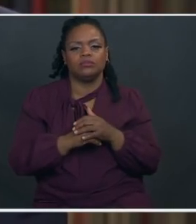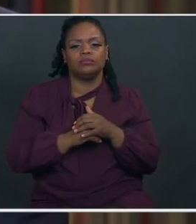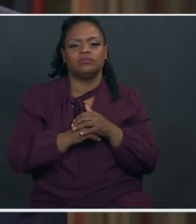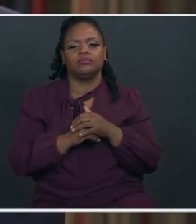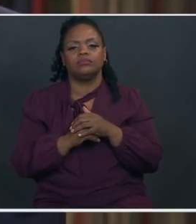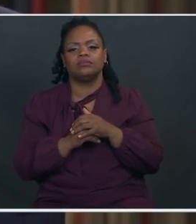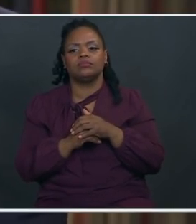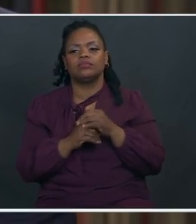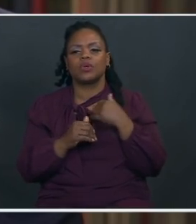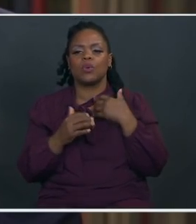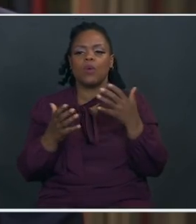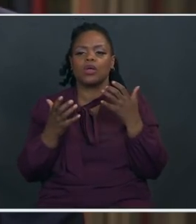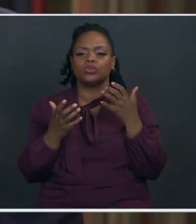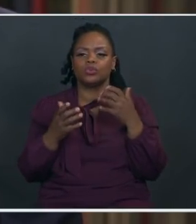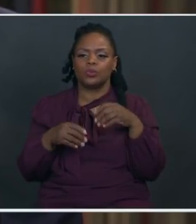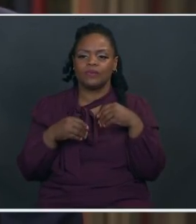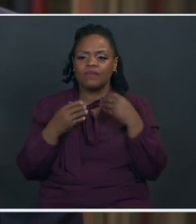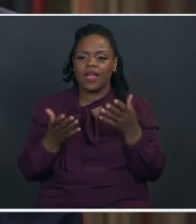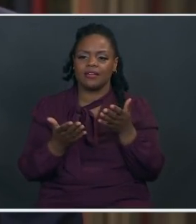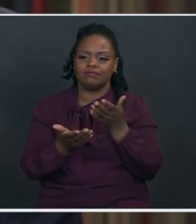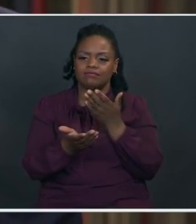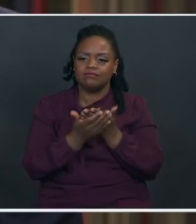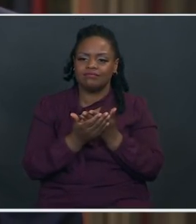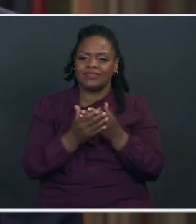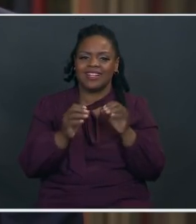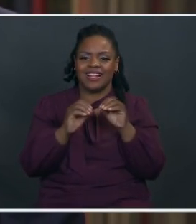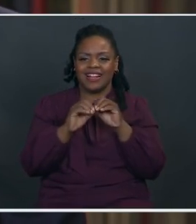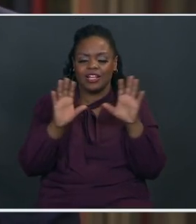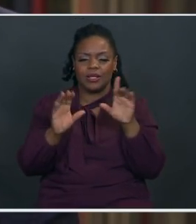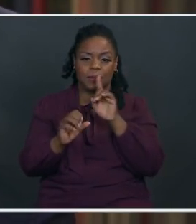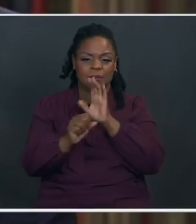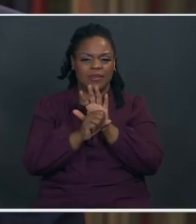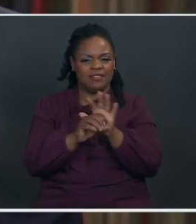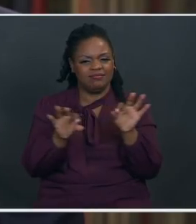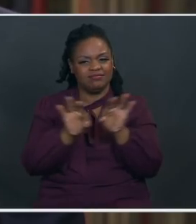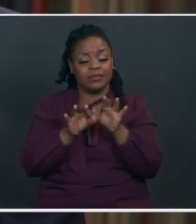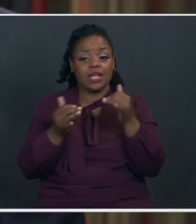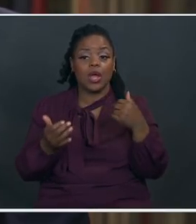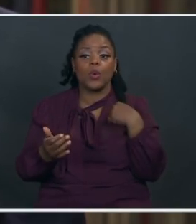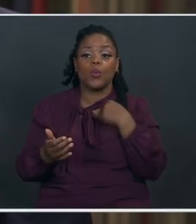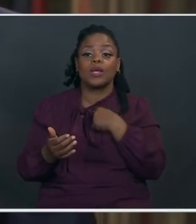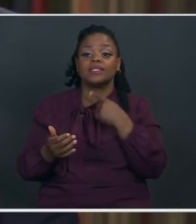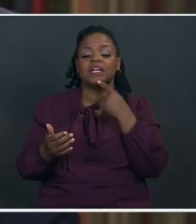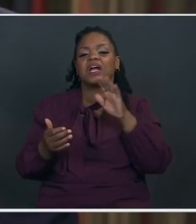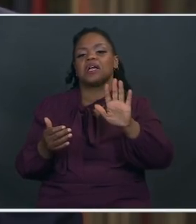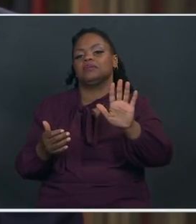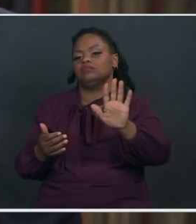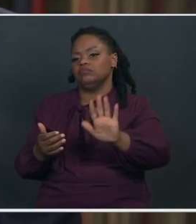And that's why we're talking about through the course of the summer. We'll do everything in our power, of course, to accelerate that.